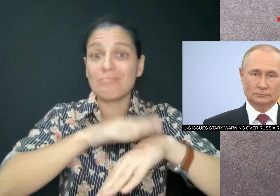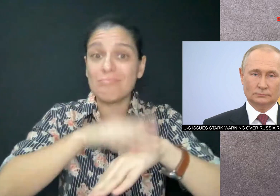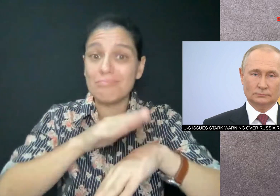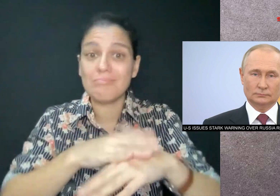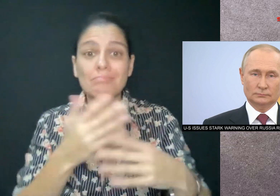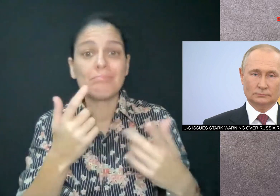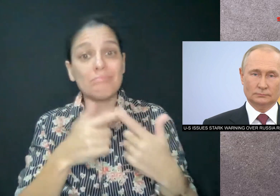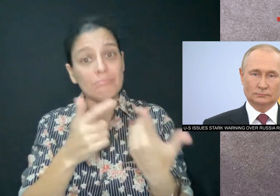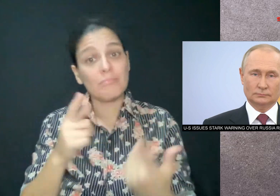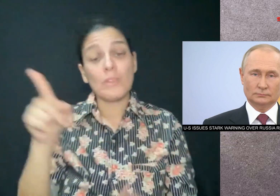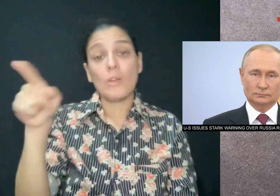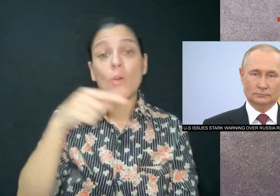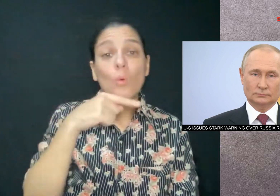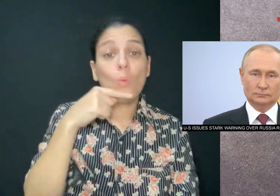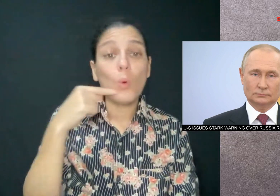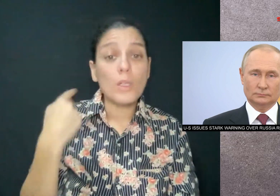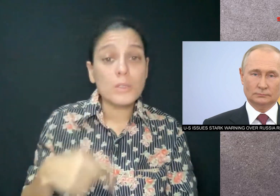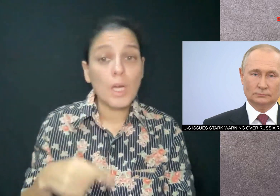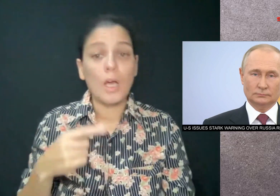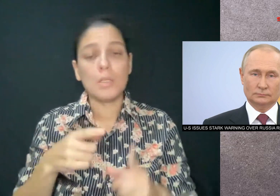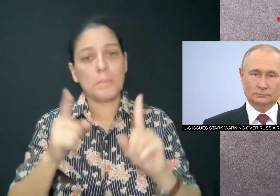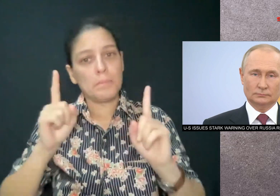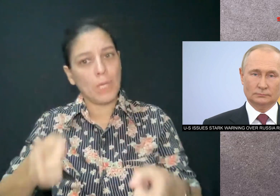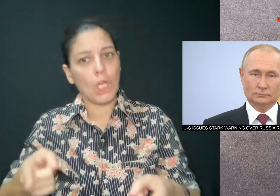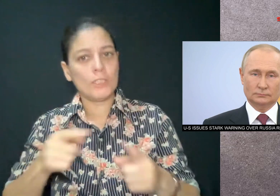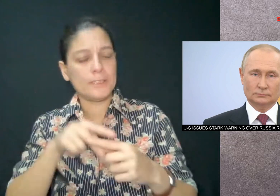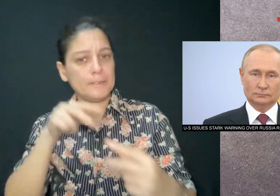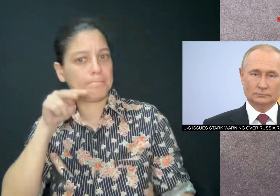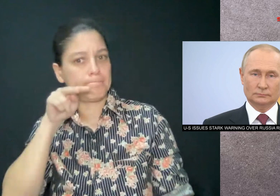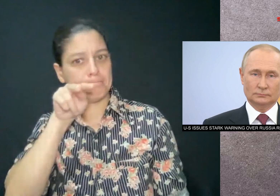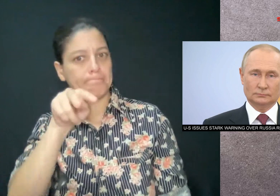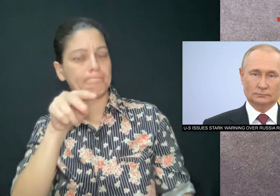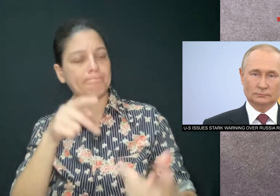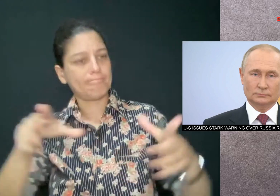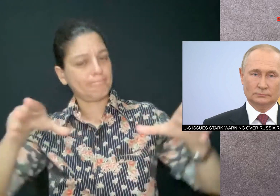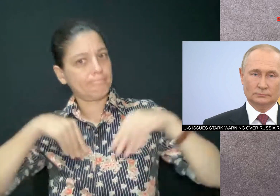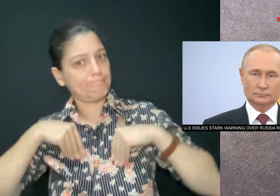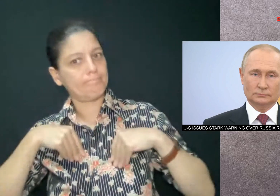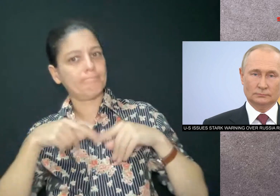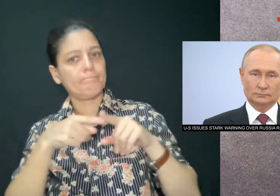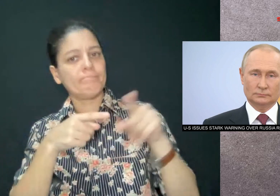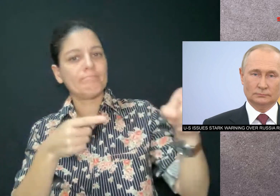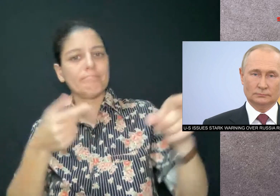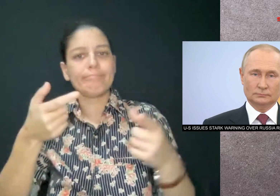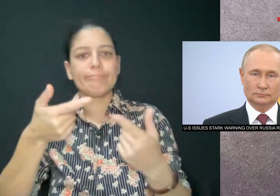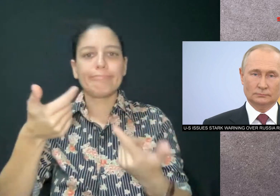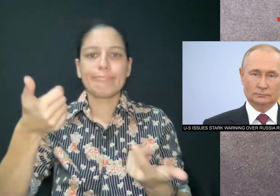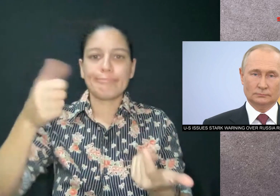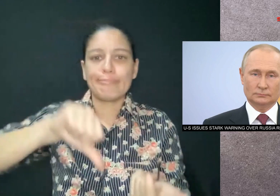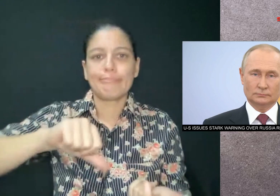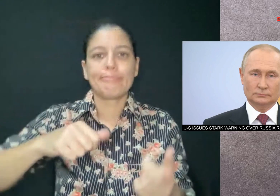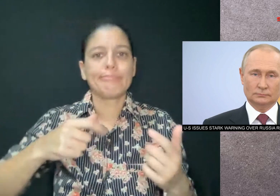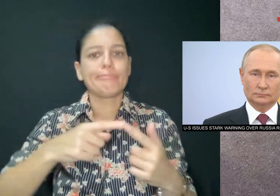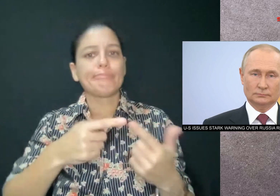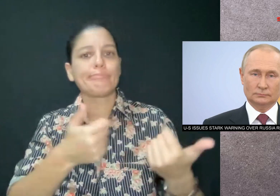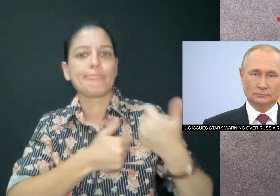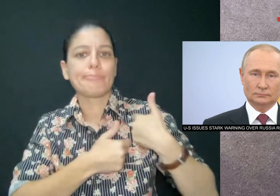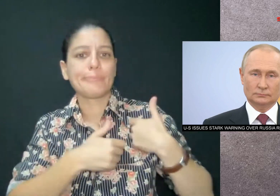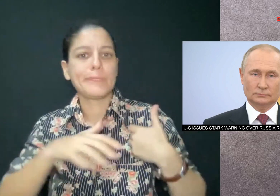Biden's warning comes as Russia is forced to deal with a string of defeats in Ukraine